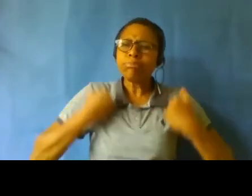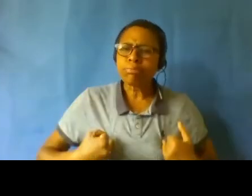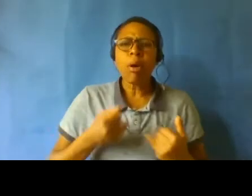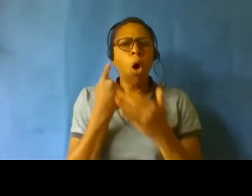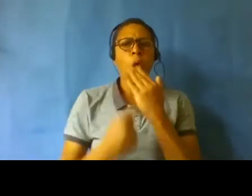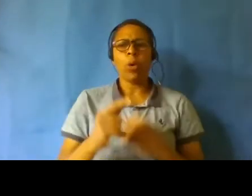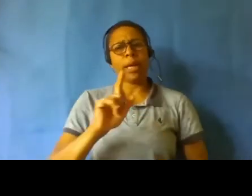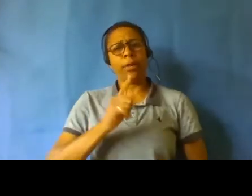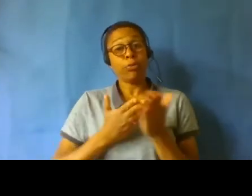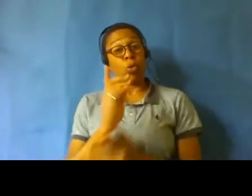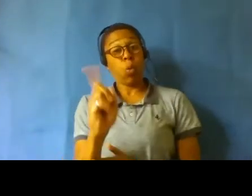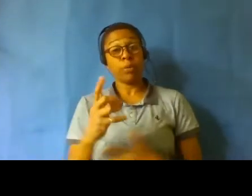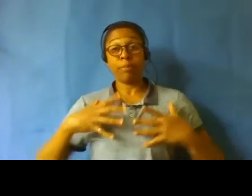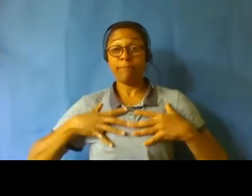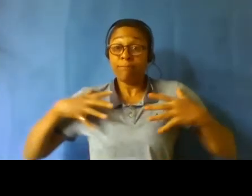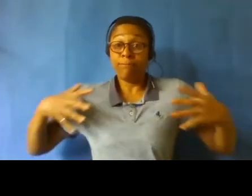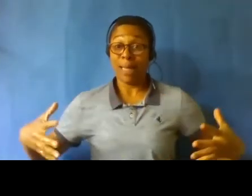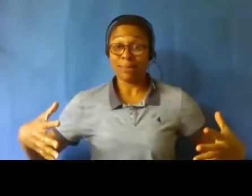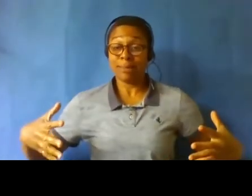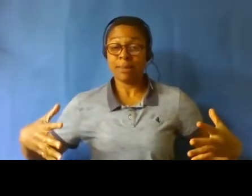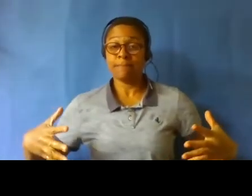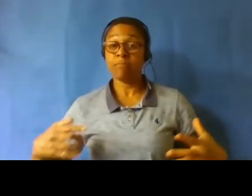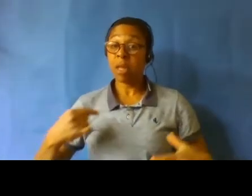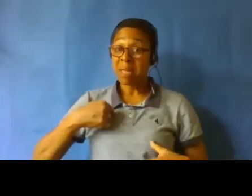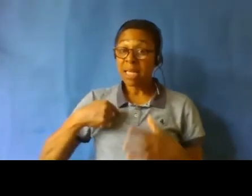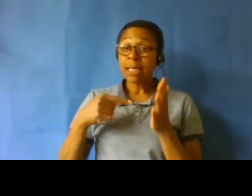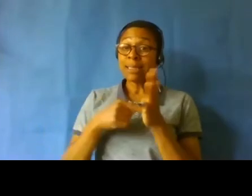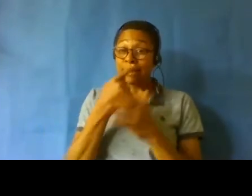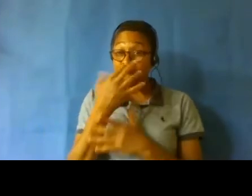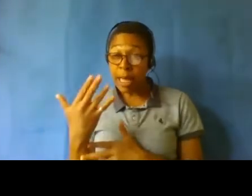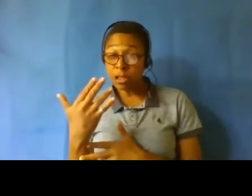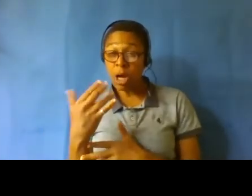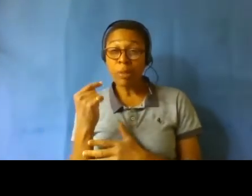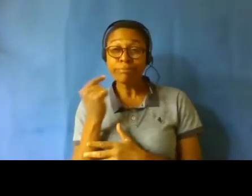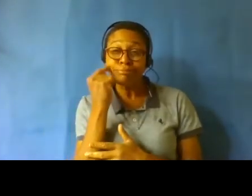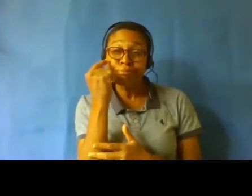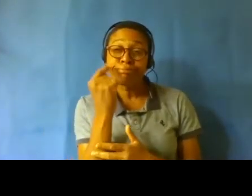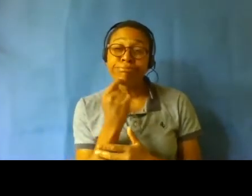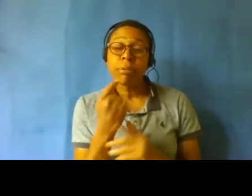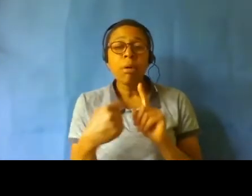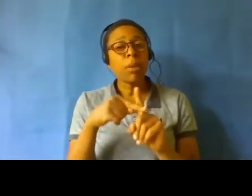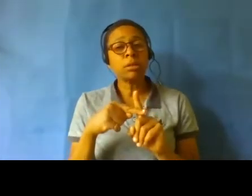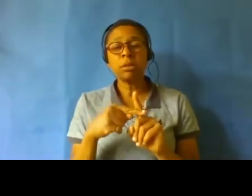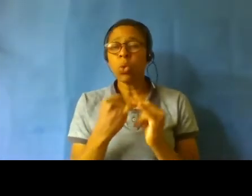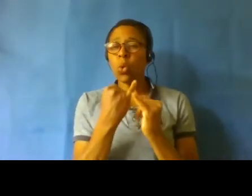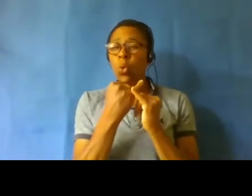a teenager with severe acne and a brutal period following my doctor's recommendation I asked her when mom's consent to be put on a birth control